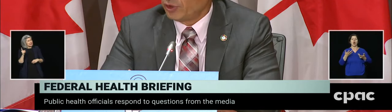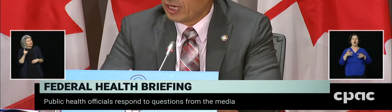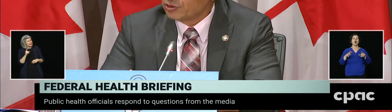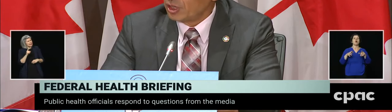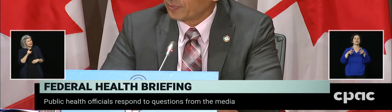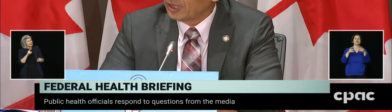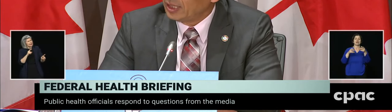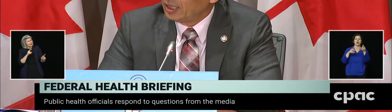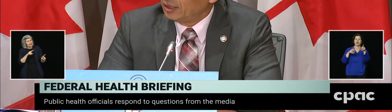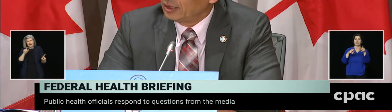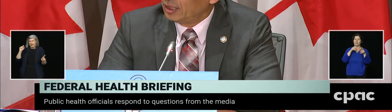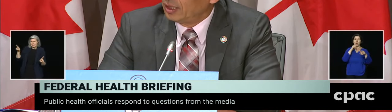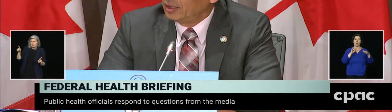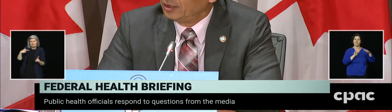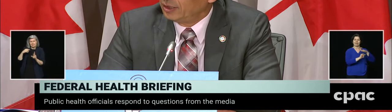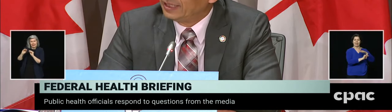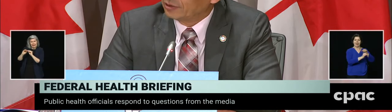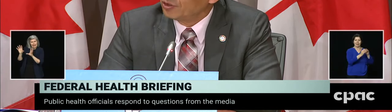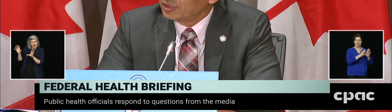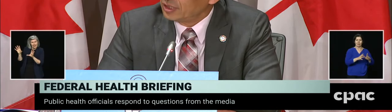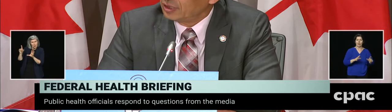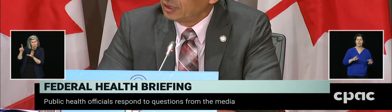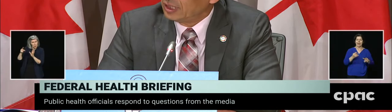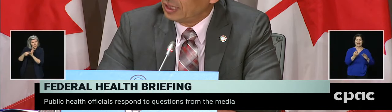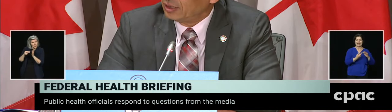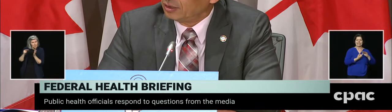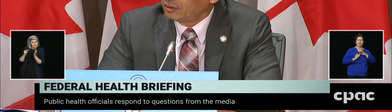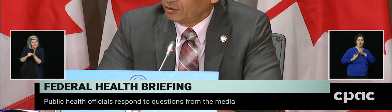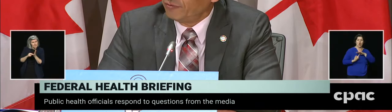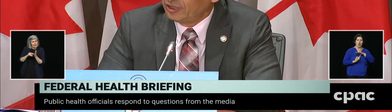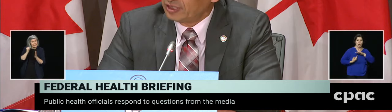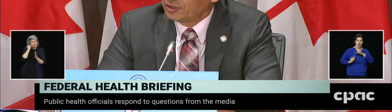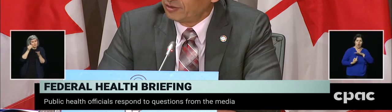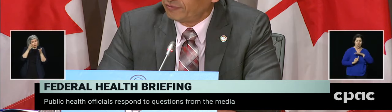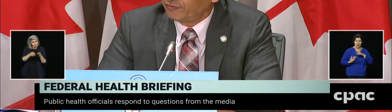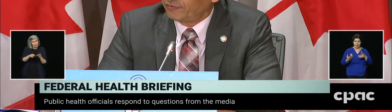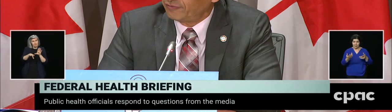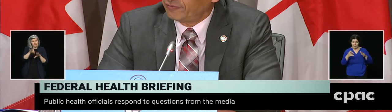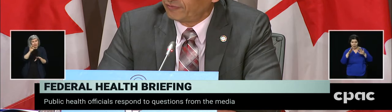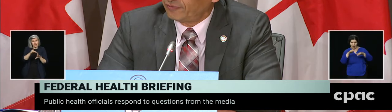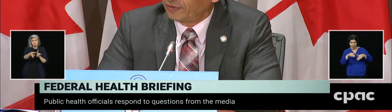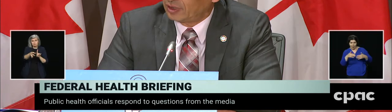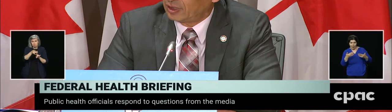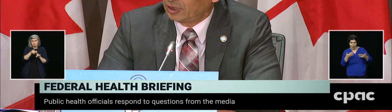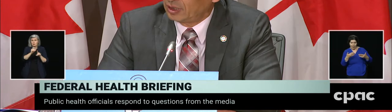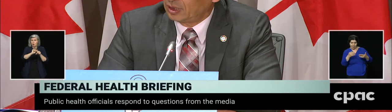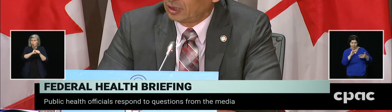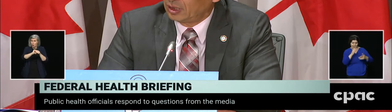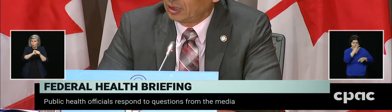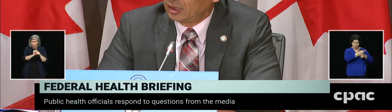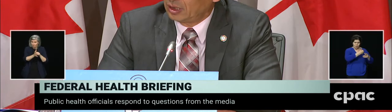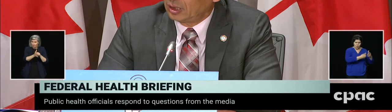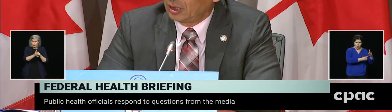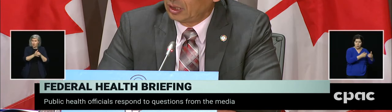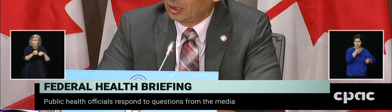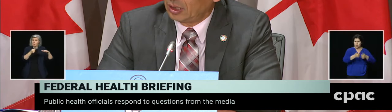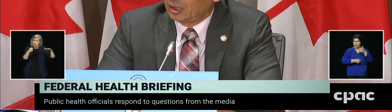QUESTION. YOU MEAN FOR THE CASES THAT HAVE BEEN CONFIRMED?